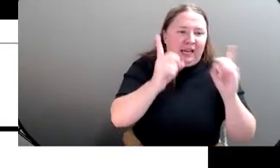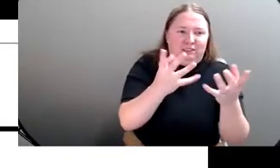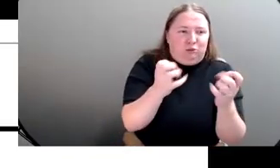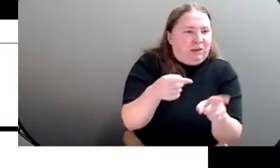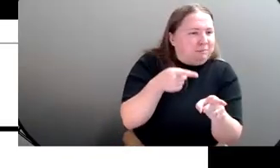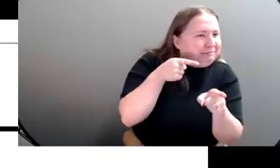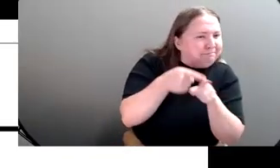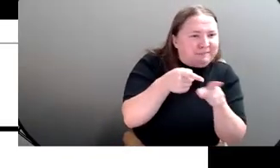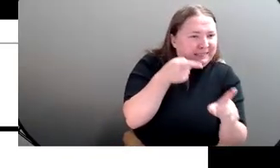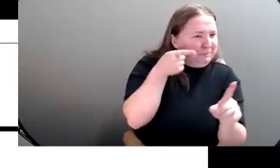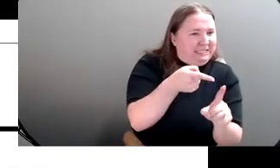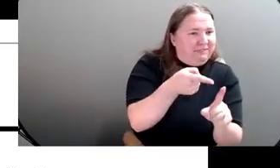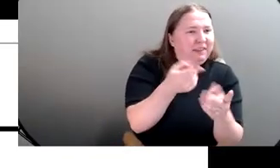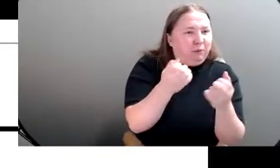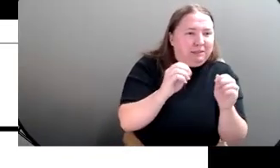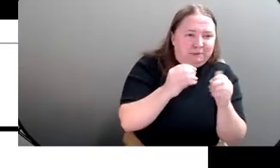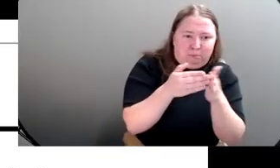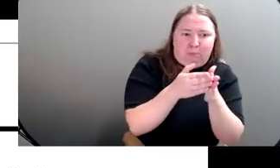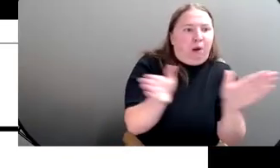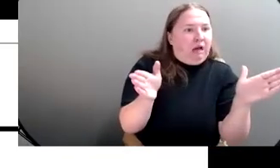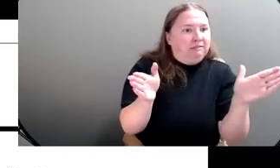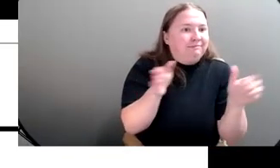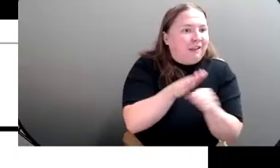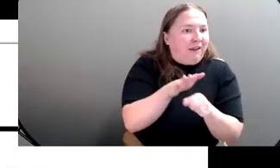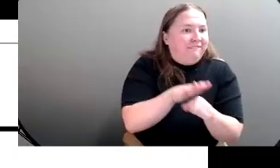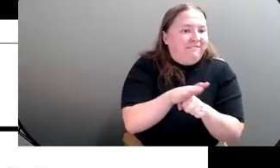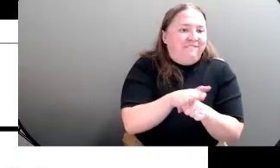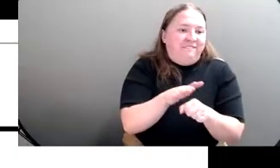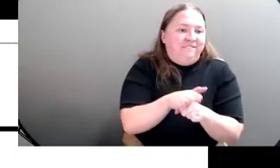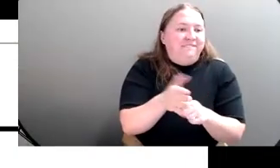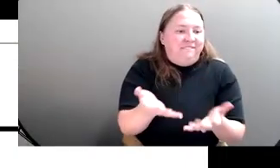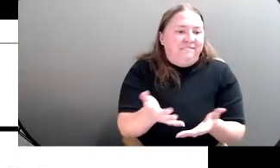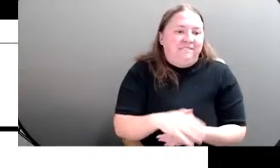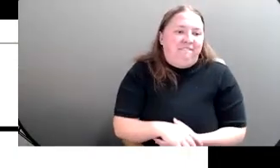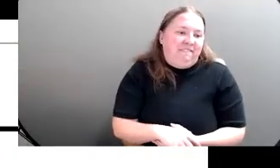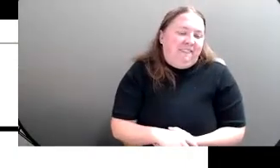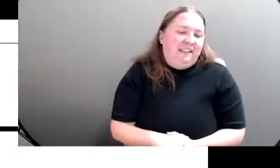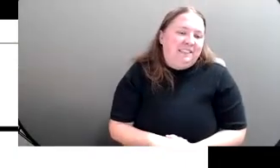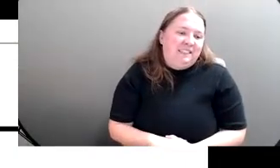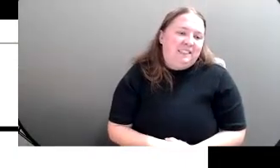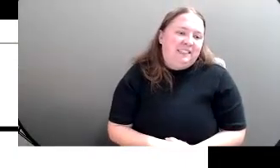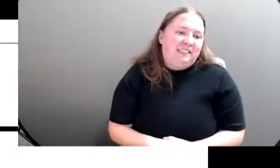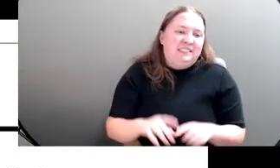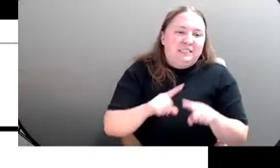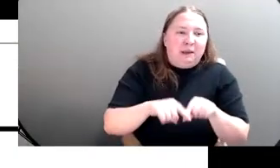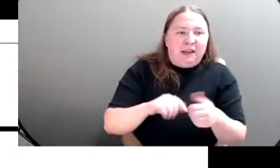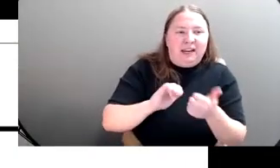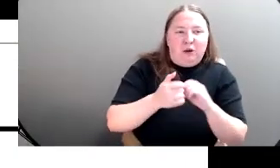because they want to keep it broad enough so that, you know, depending on, how you teach your courses and everything